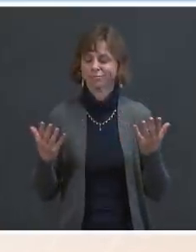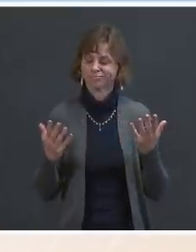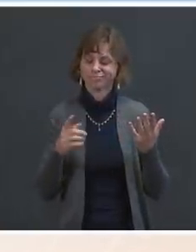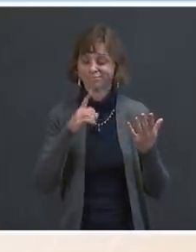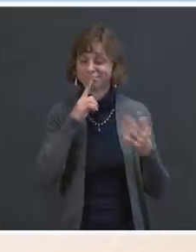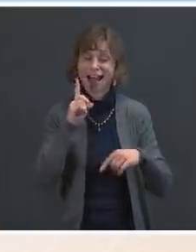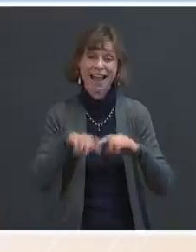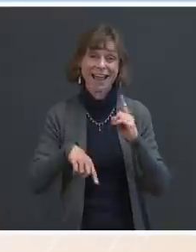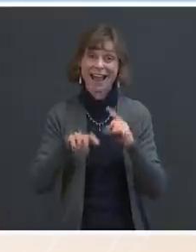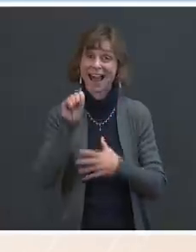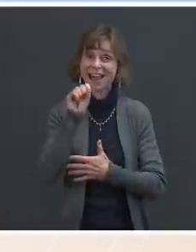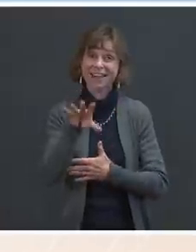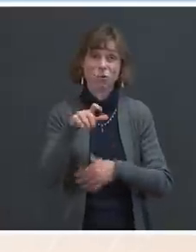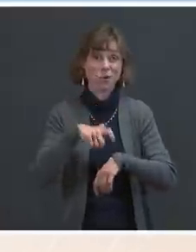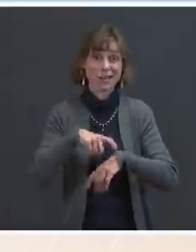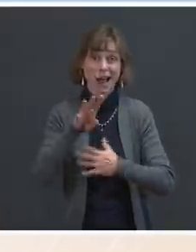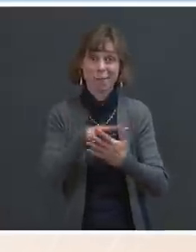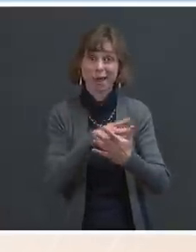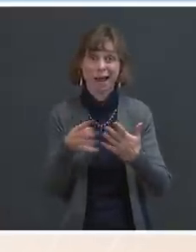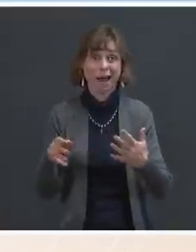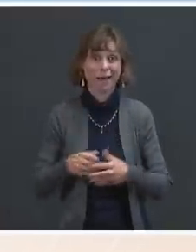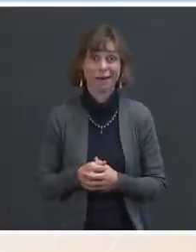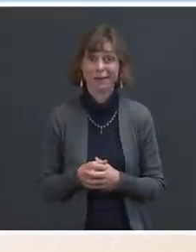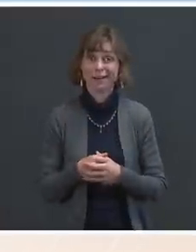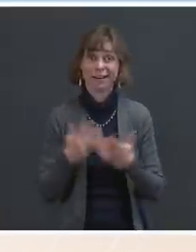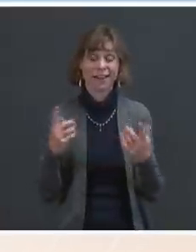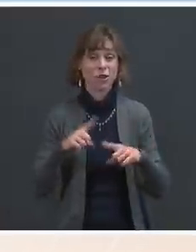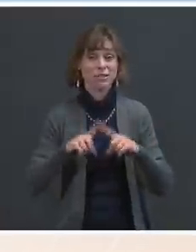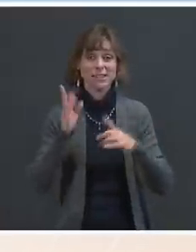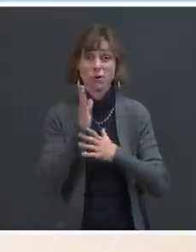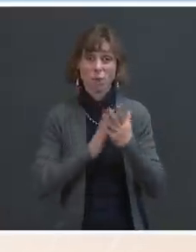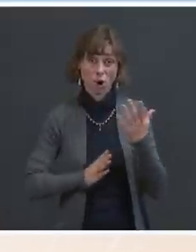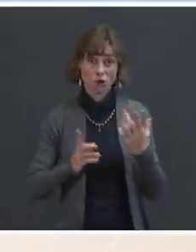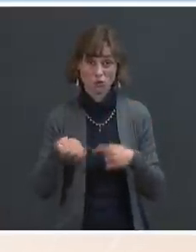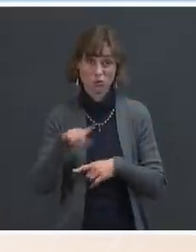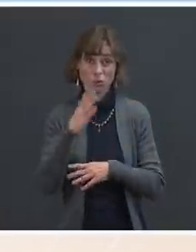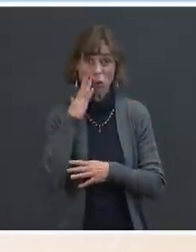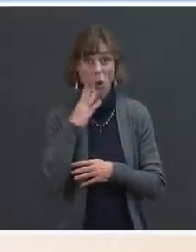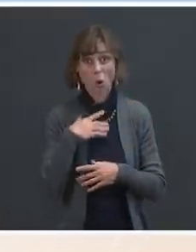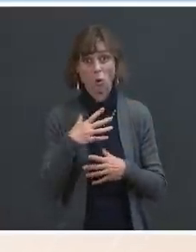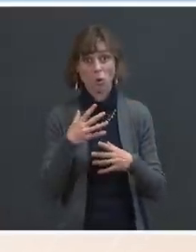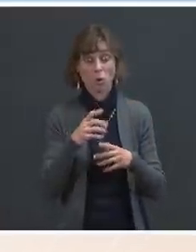Obviously, there are things -- there are different components, as you well know -- right? Getting the checks out the door --